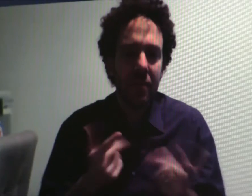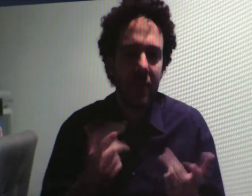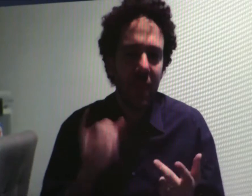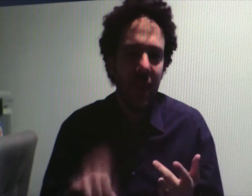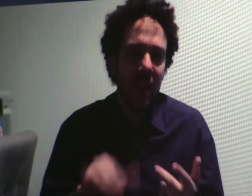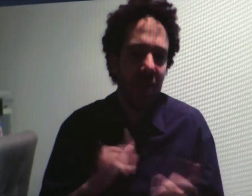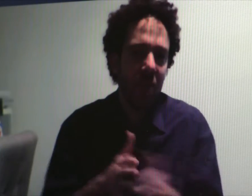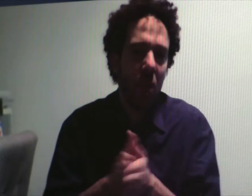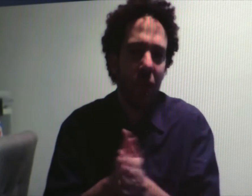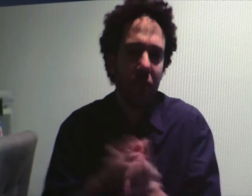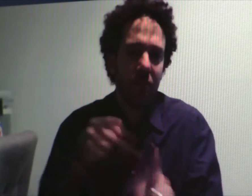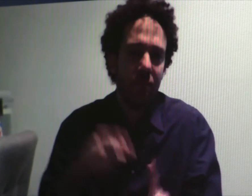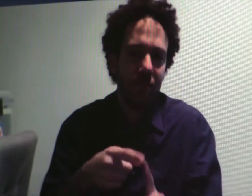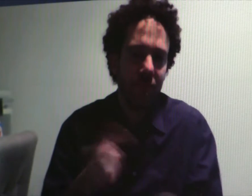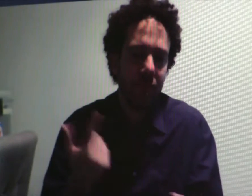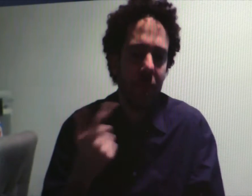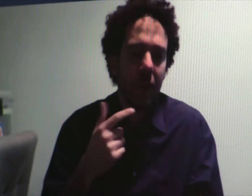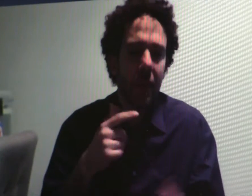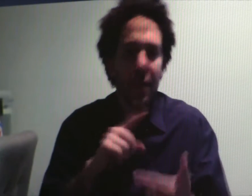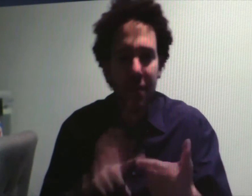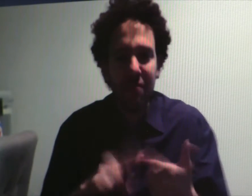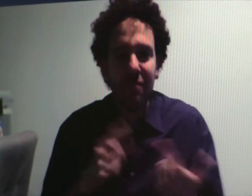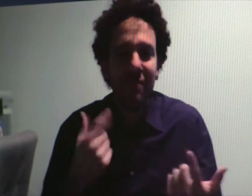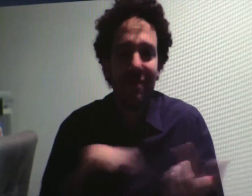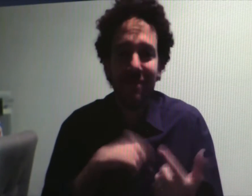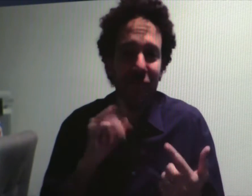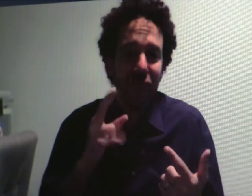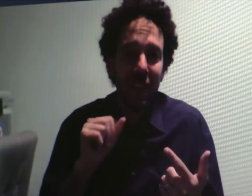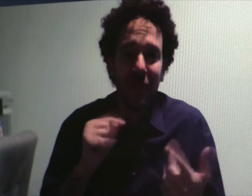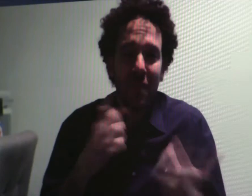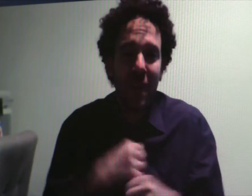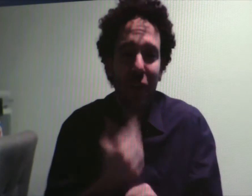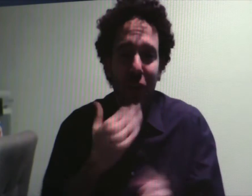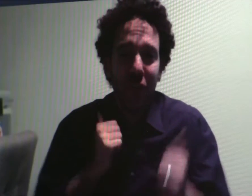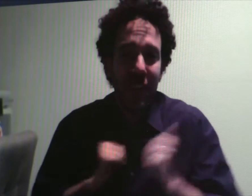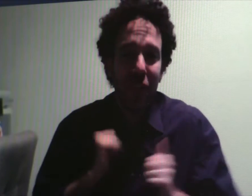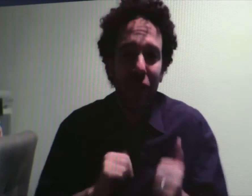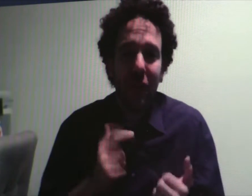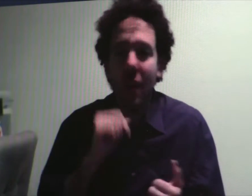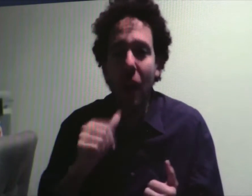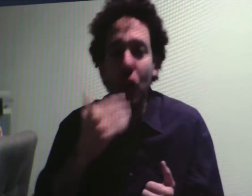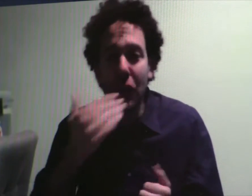understanding of who we are as Deaf people. And thats our motivation behind what we do. Second of all, we just want to make good theatre.